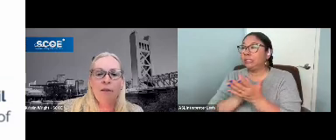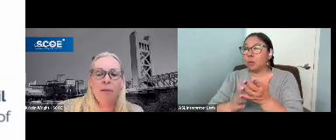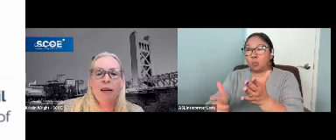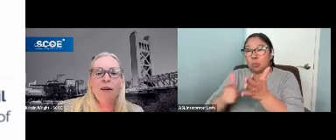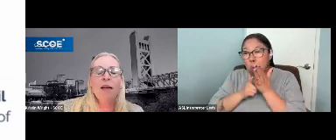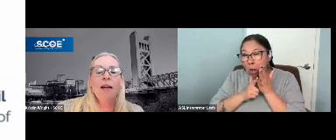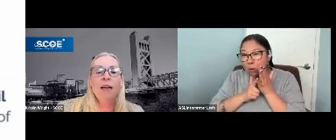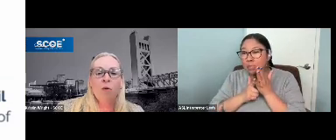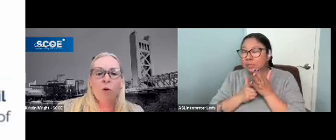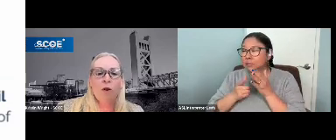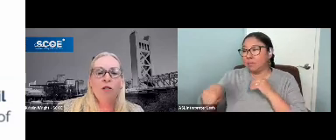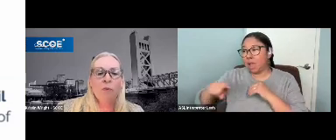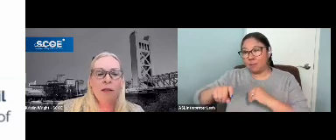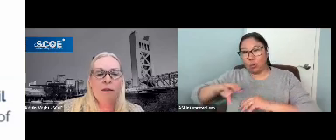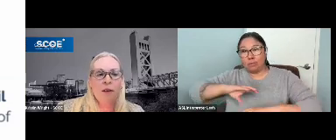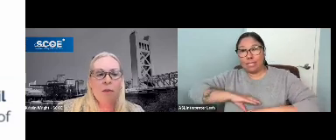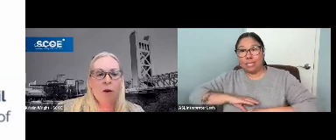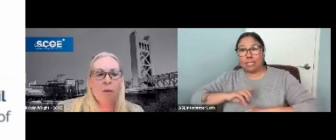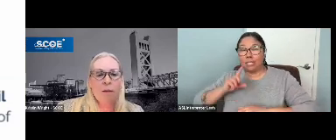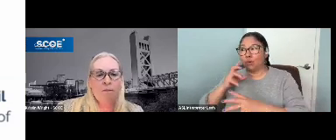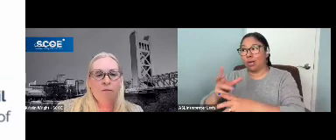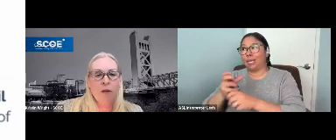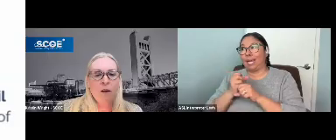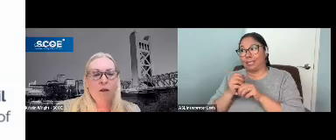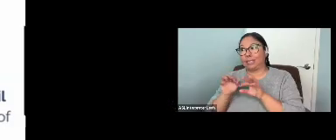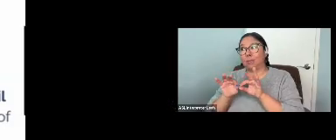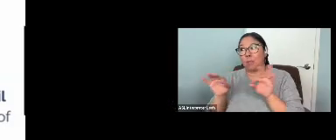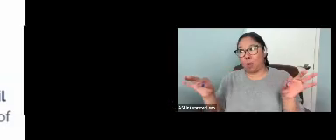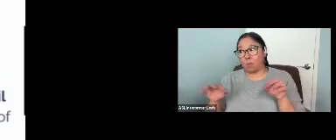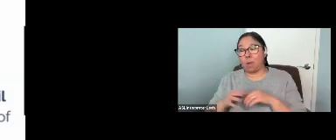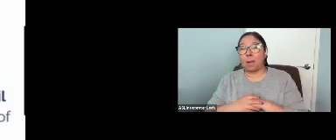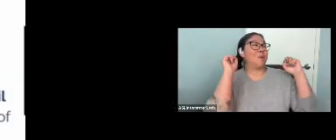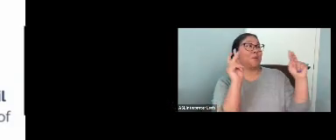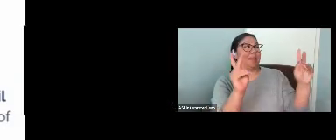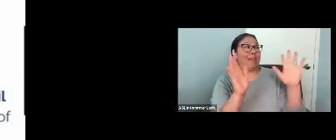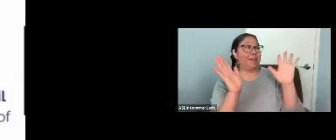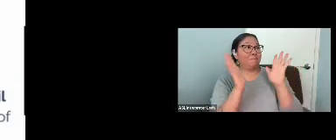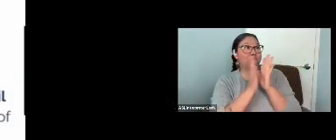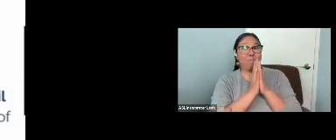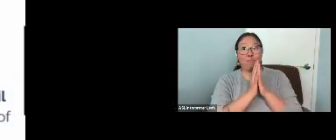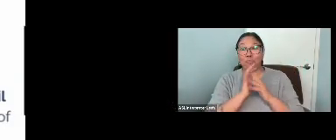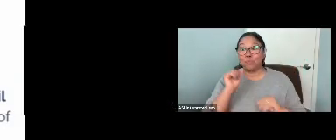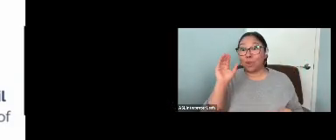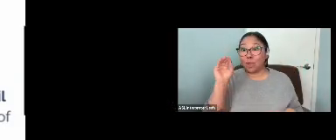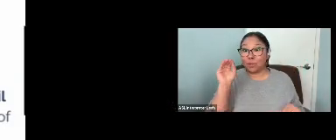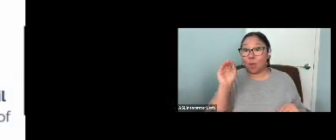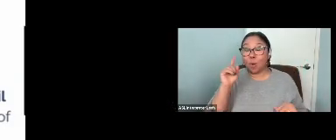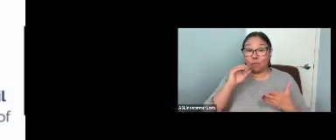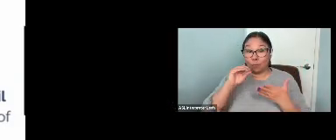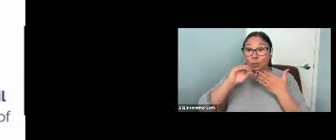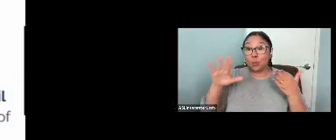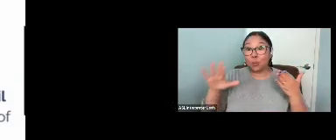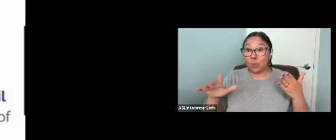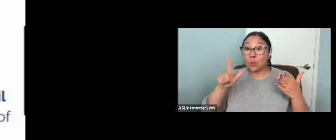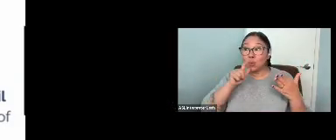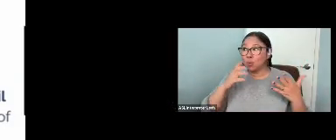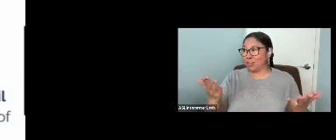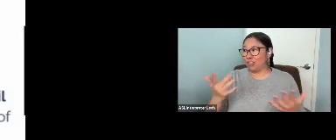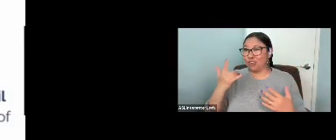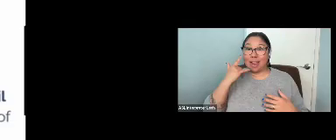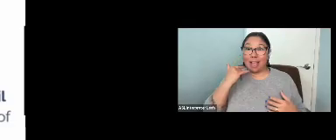they have to meet in order to receive the diploma. So for students in California that